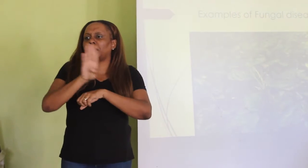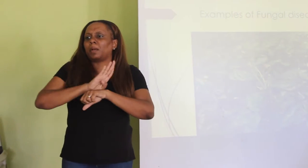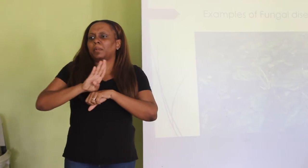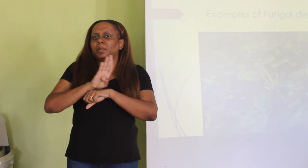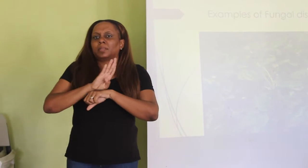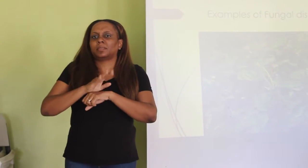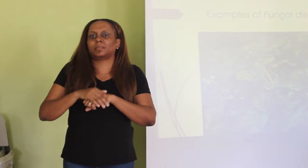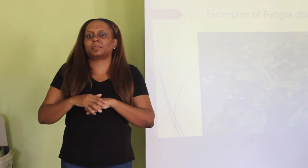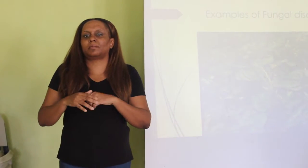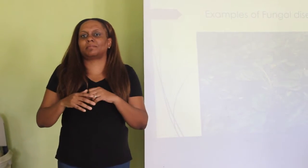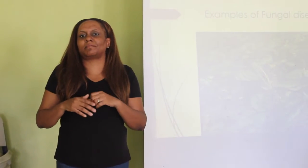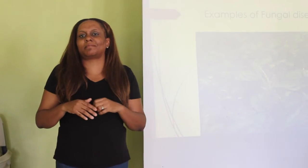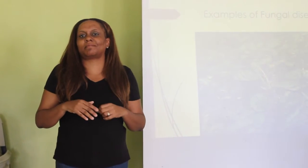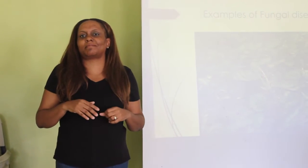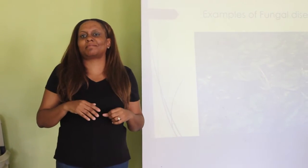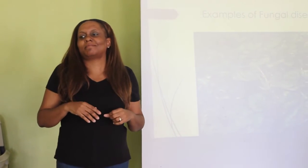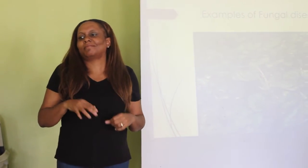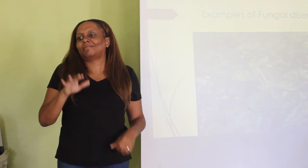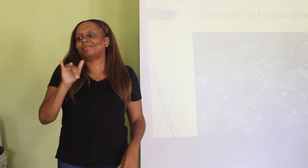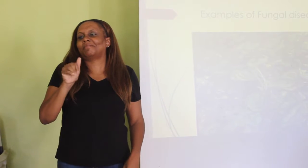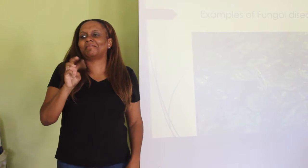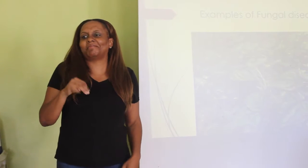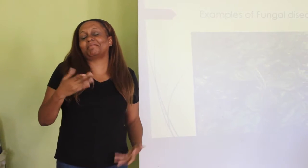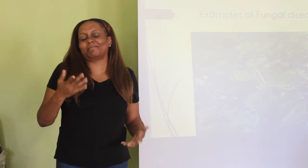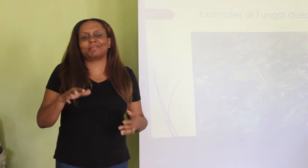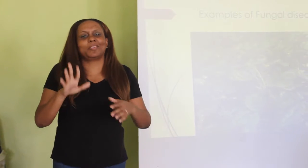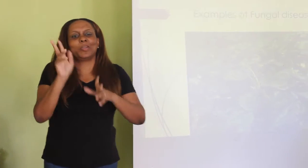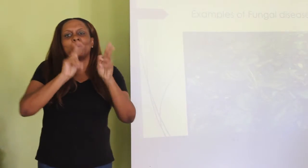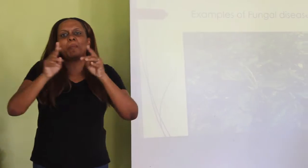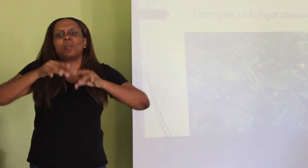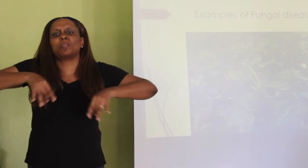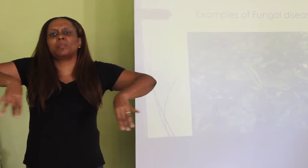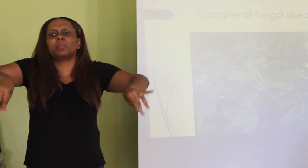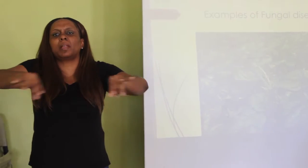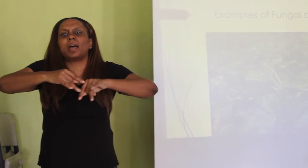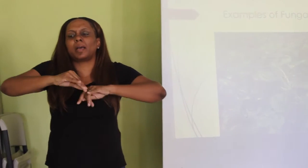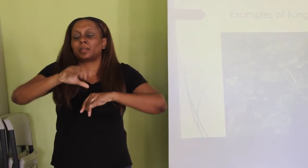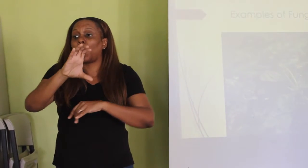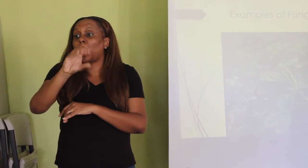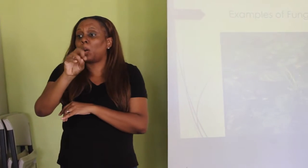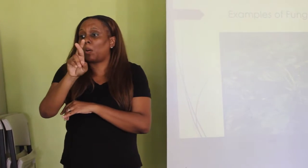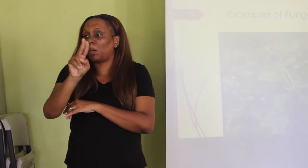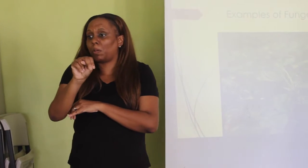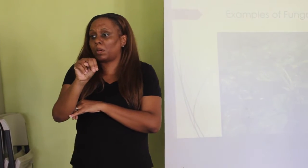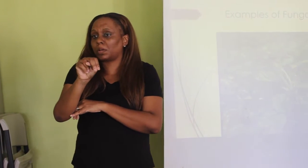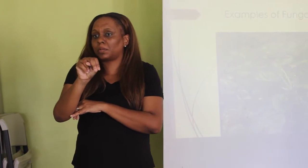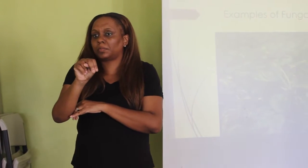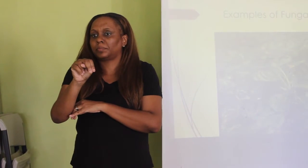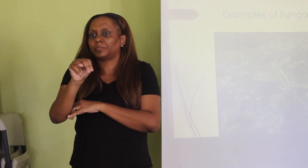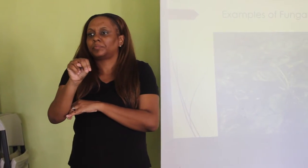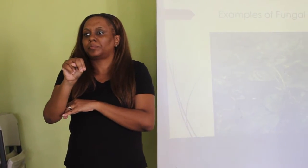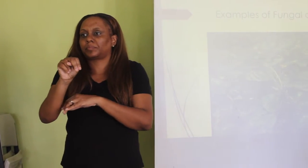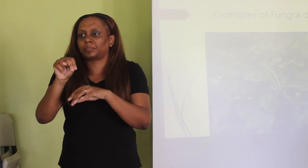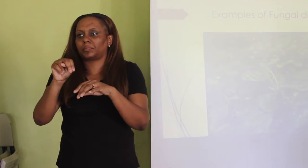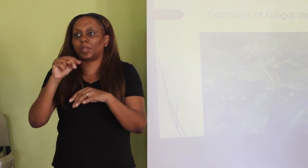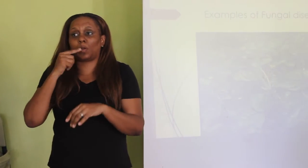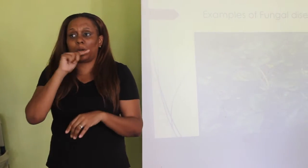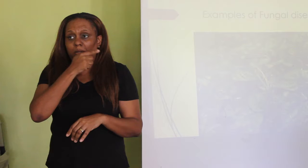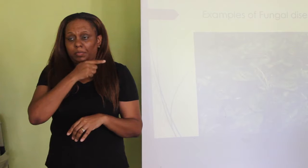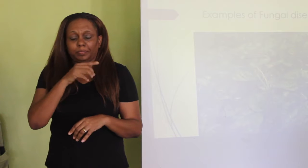is that they plant corn between the yam so that the leaves bind the yam flames onto the corn